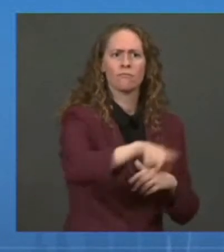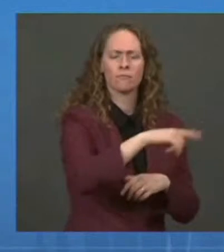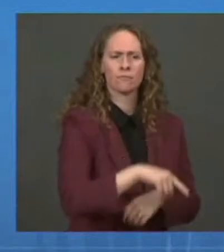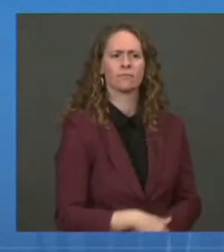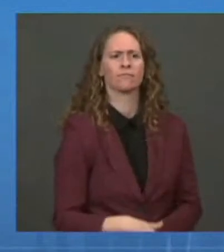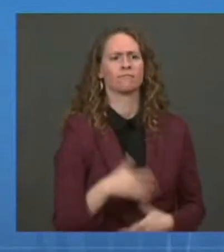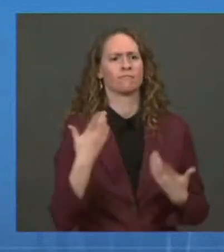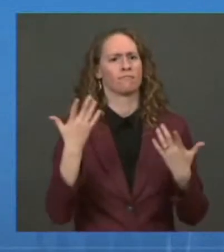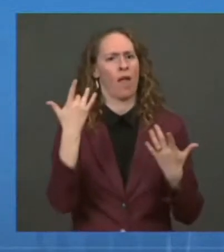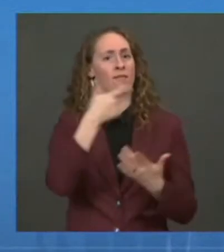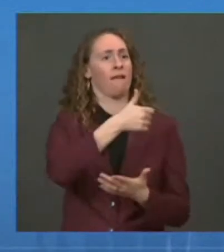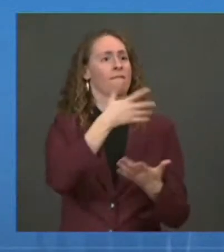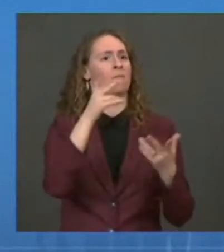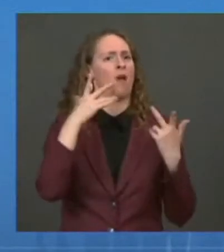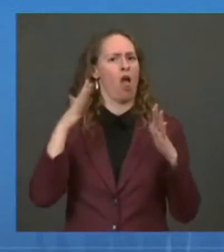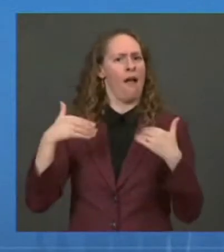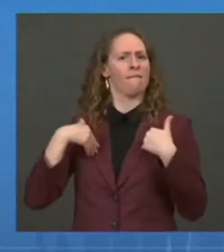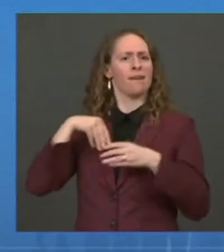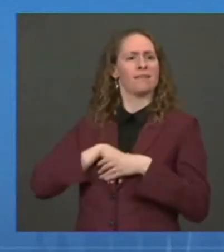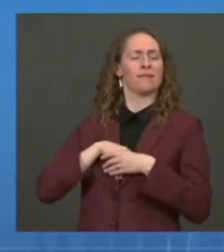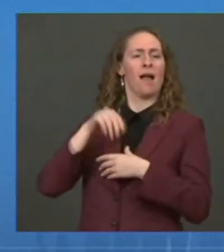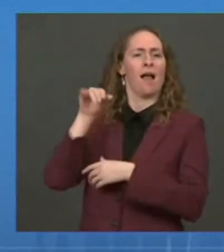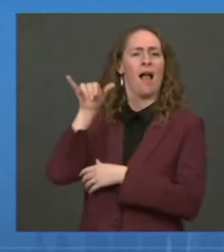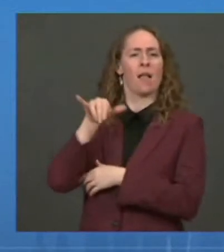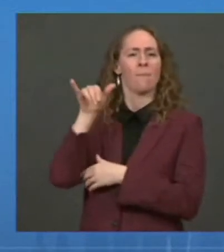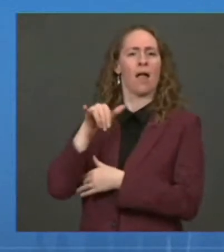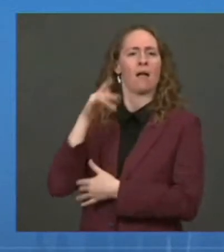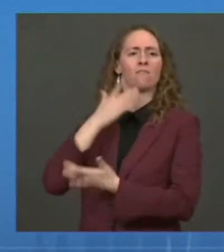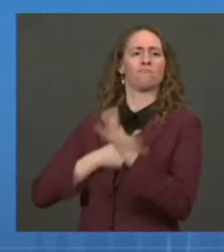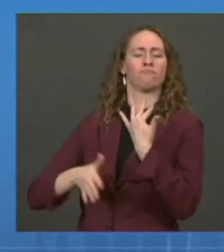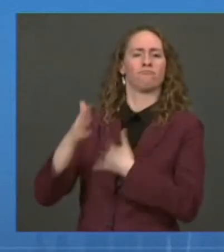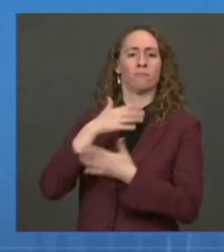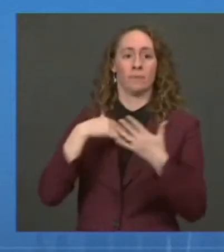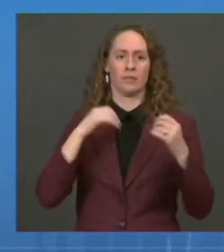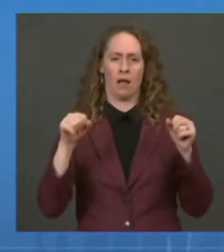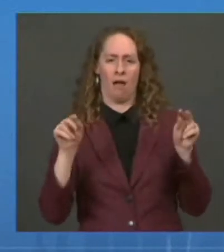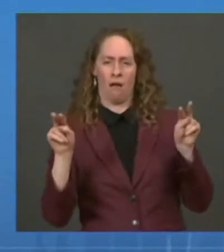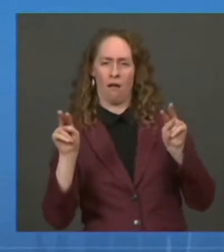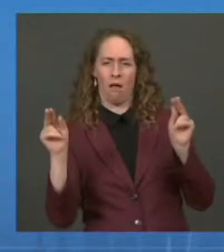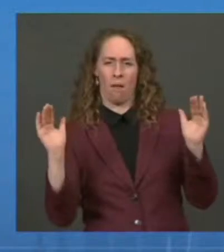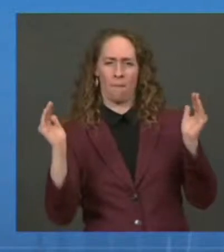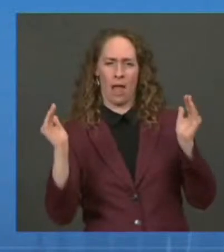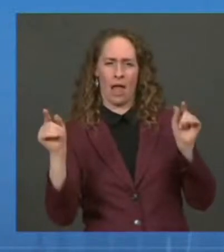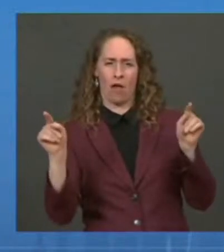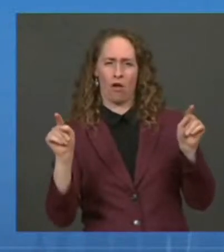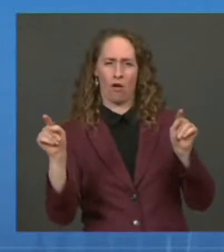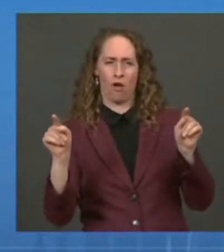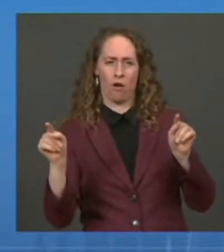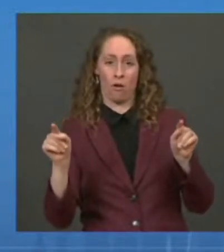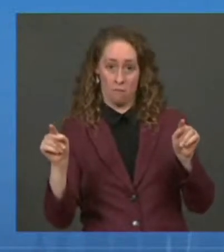VACCINATED WHO HAVE PLASMA OR